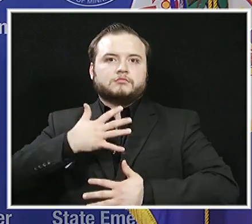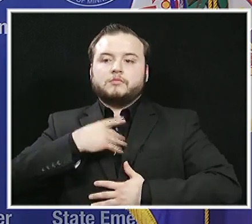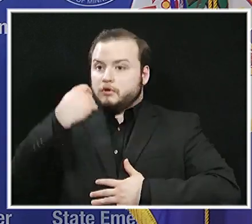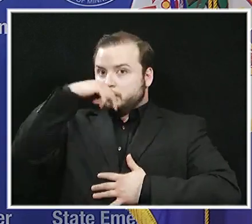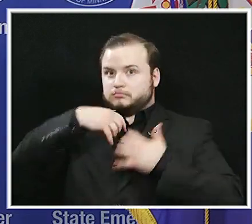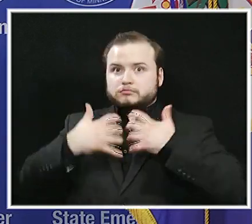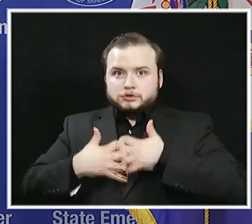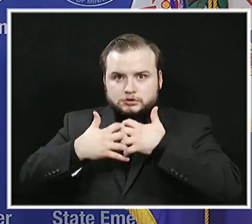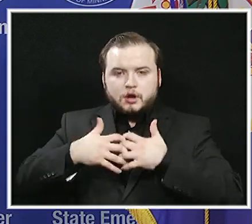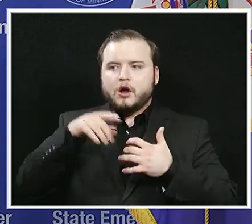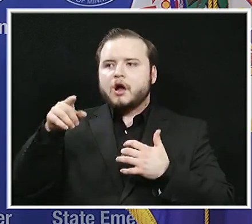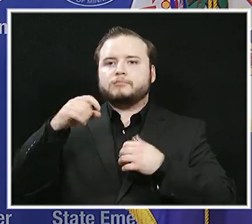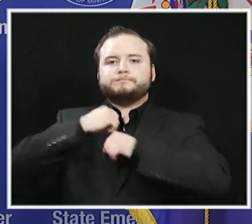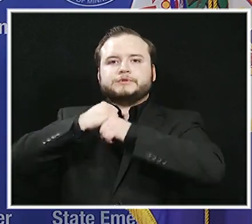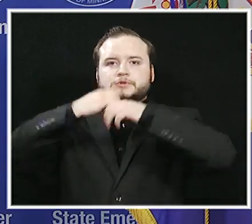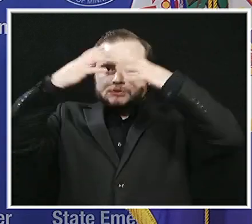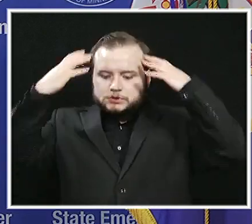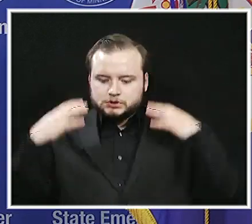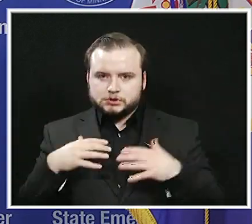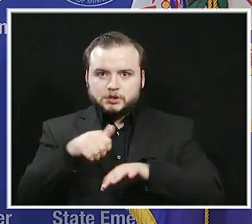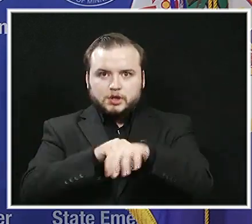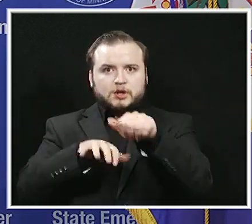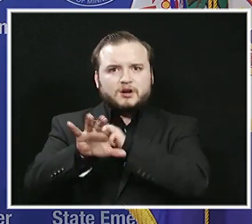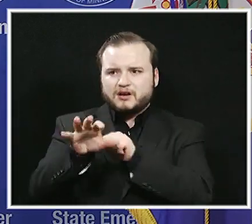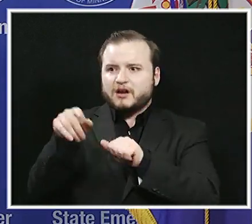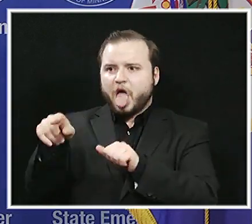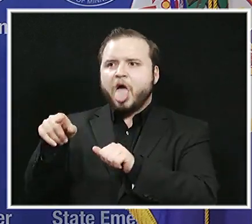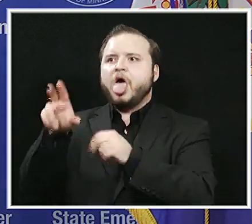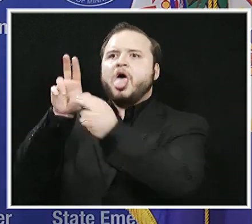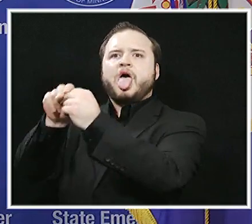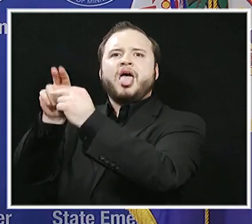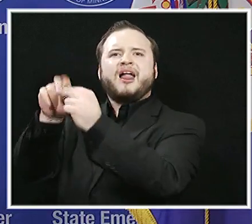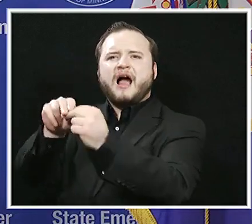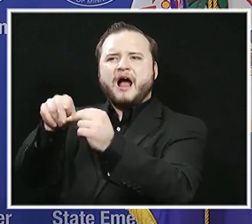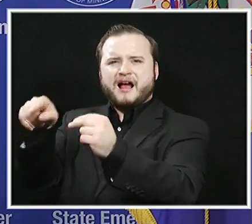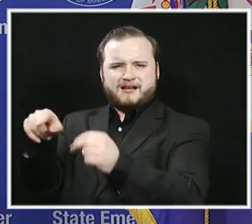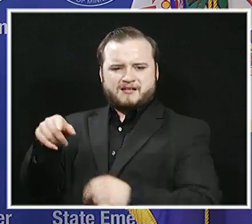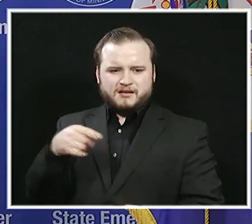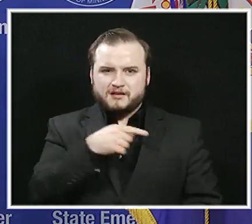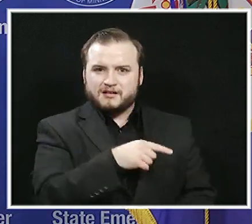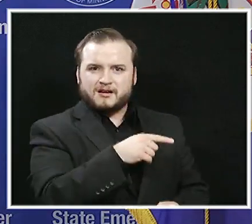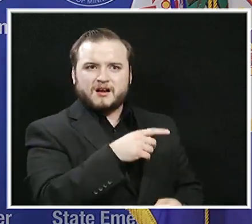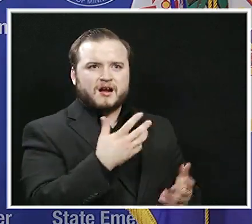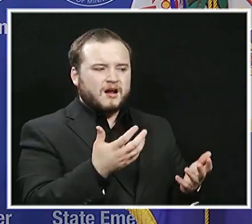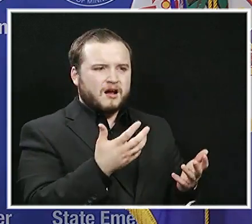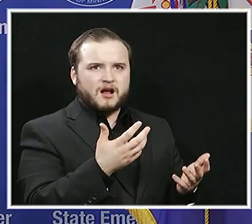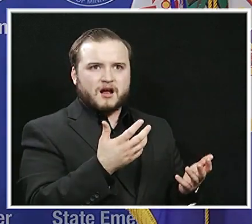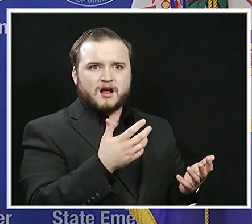equipment like ventilators, PPE, mask, gloves, gowns, if we were doing these elective surgeries, we would not